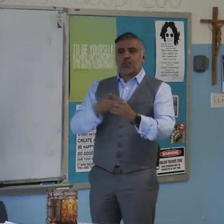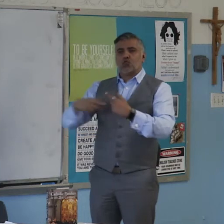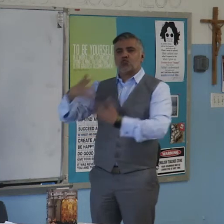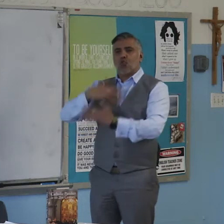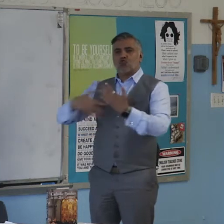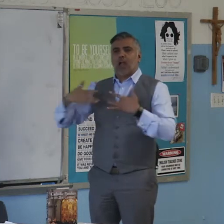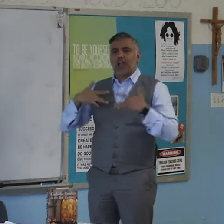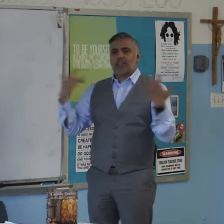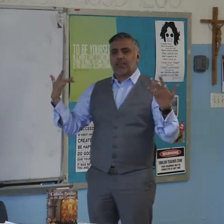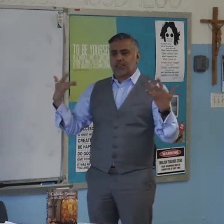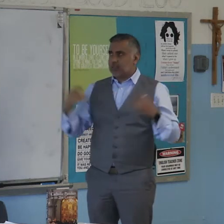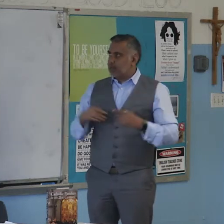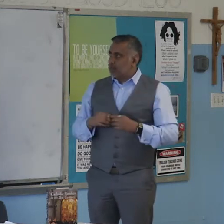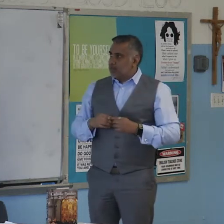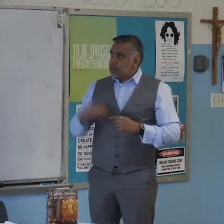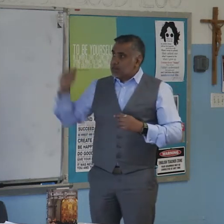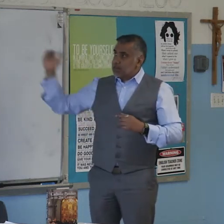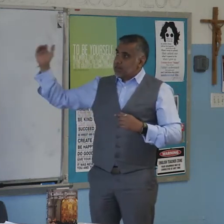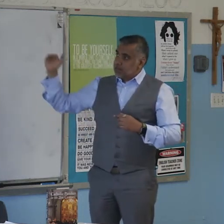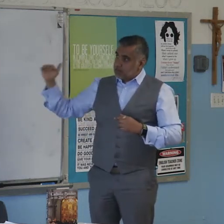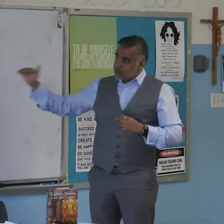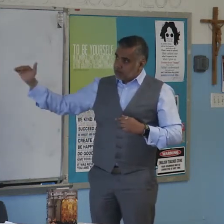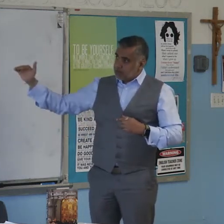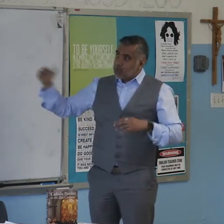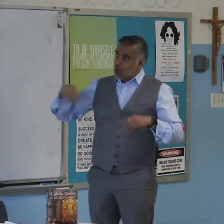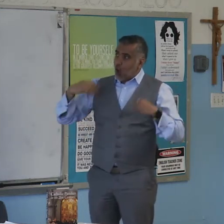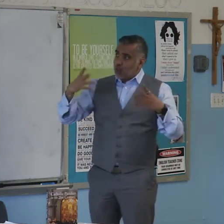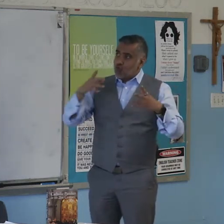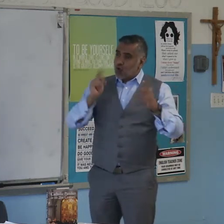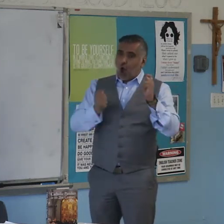of the parish on that "very much." "Does the parish offer accommodations for people